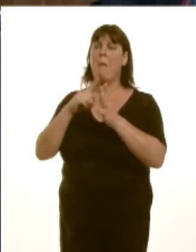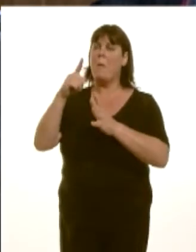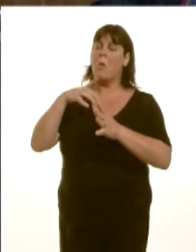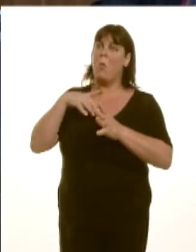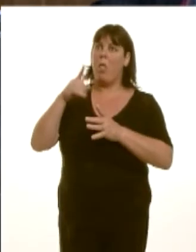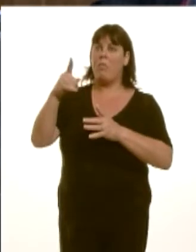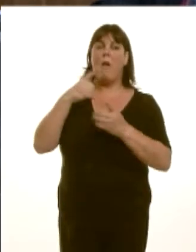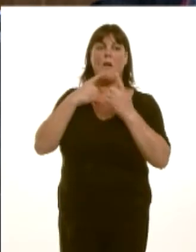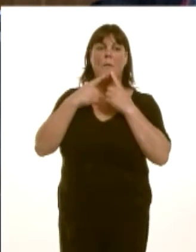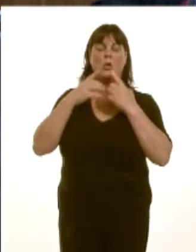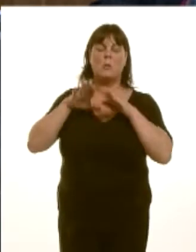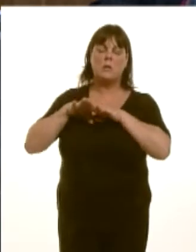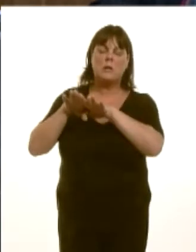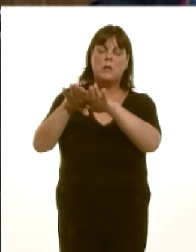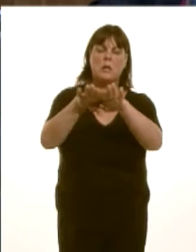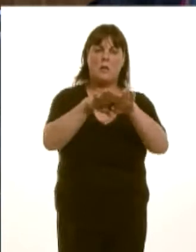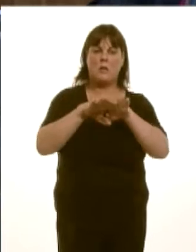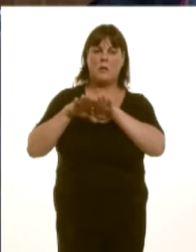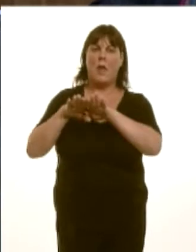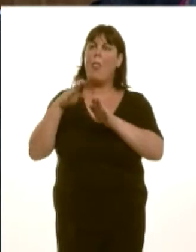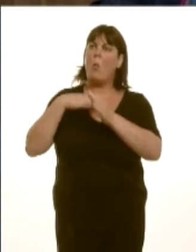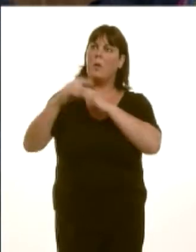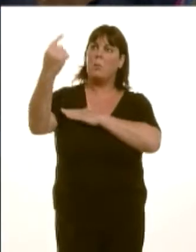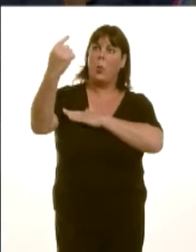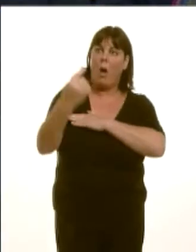that it turned up to talk to us rather than using the media as a megaphone.